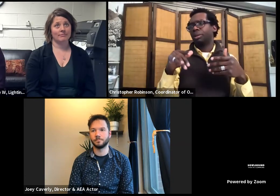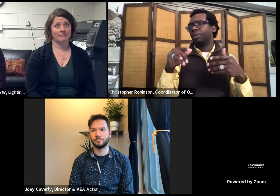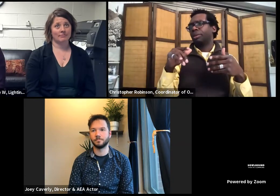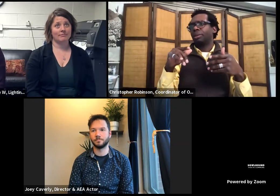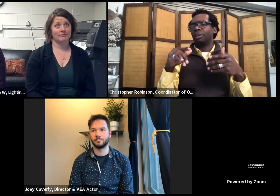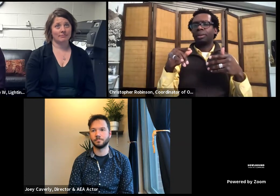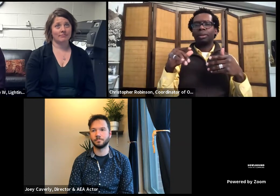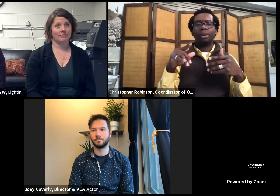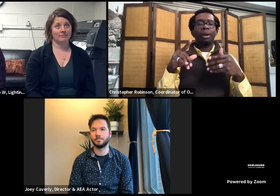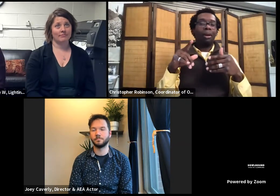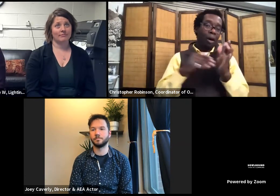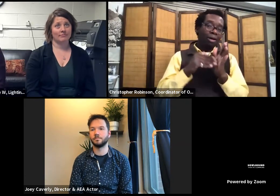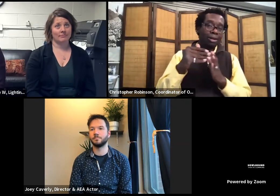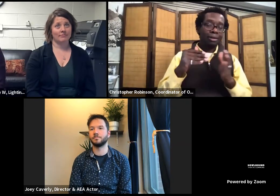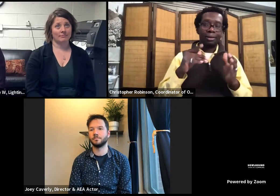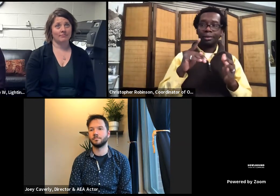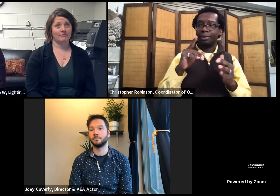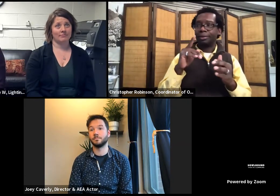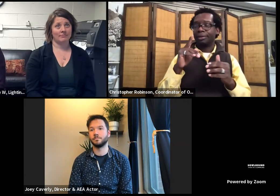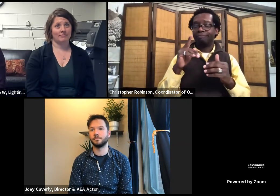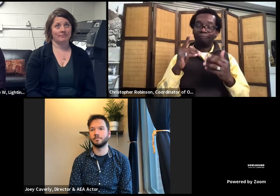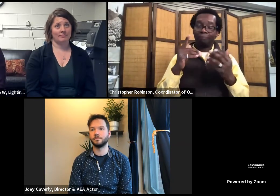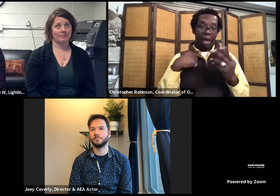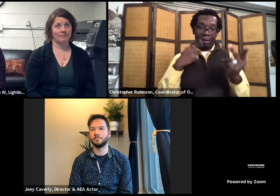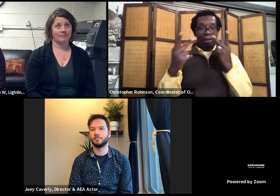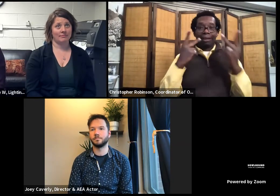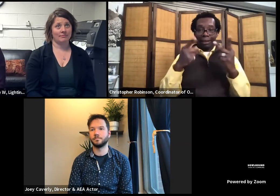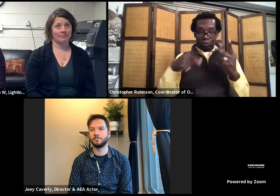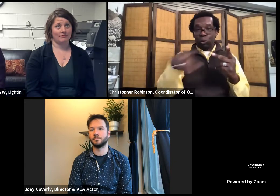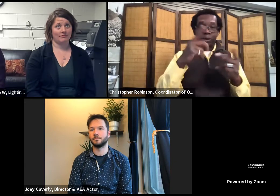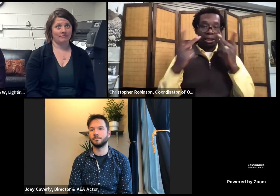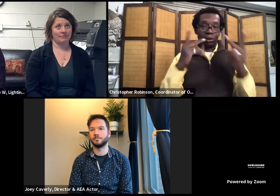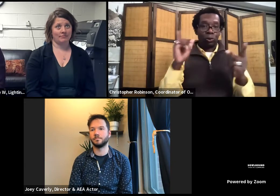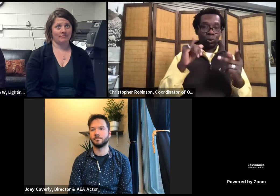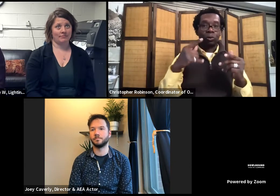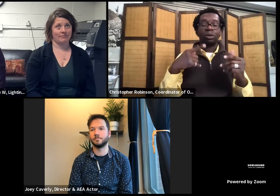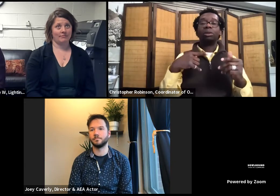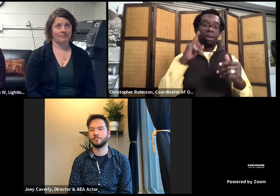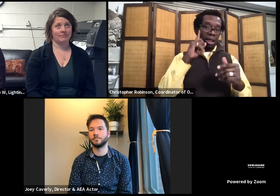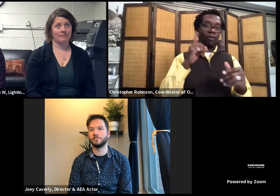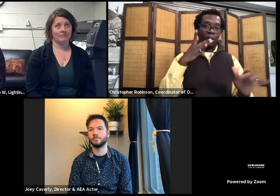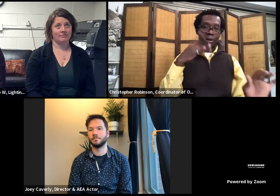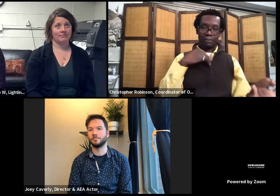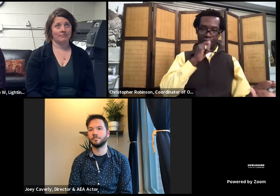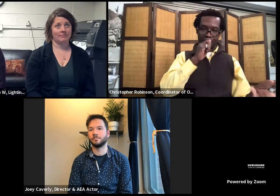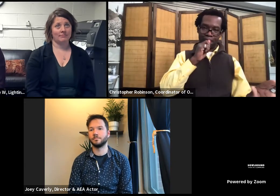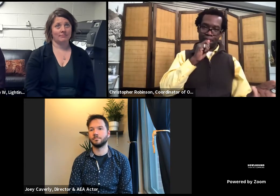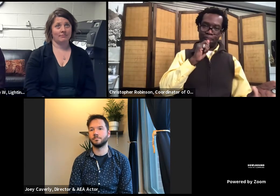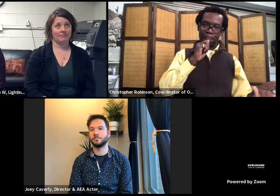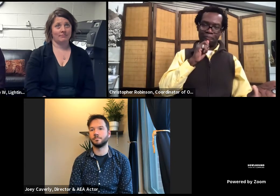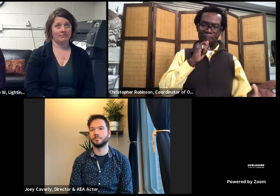to give deaf folks a break if you're going through these long rehearsal. I mean, I've seen it and you've seen it too